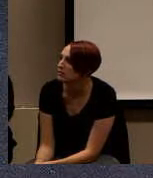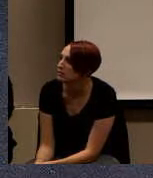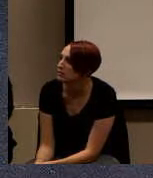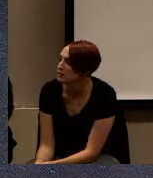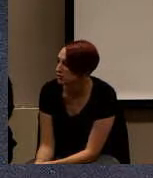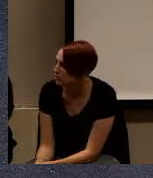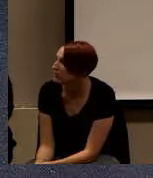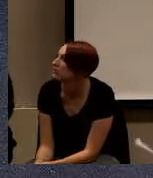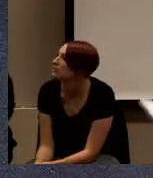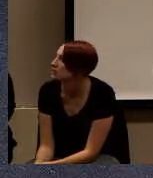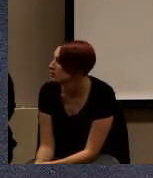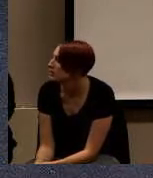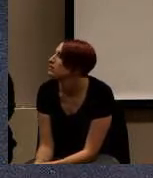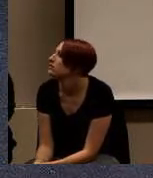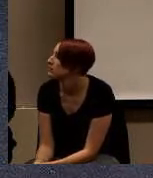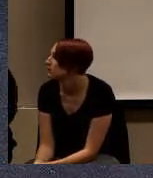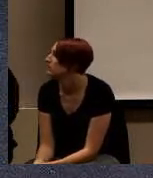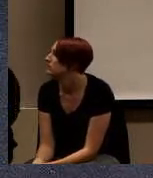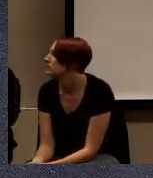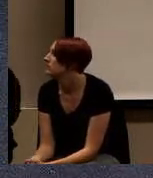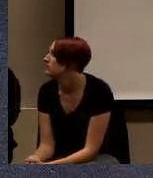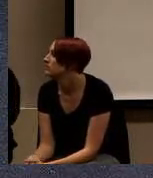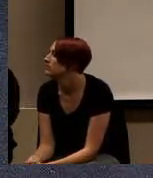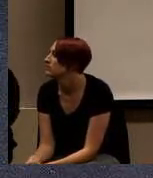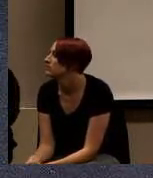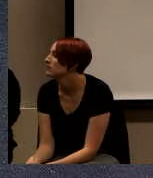And there are some individuals that have